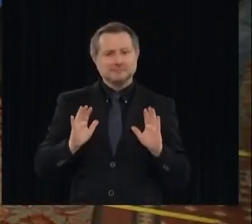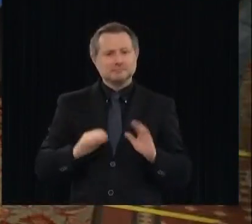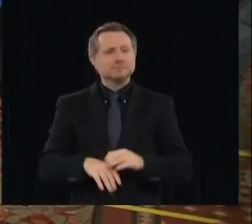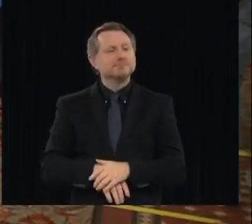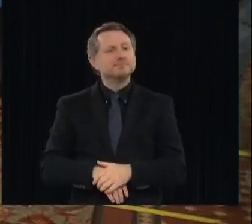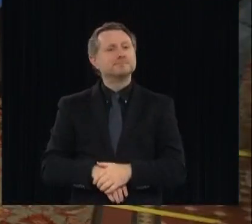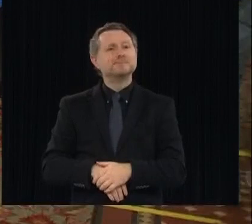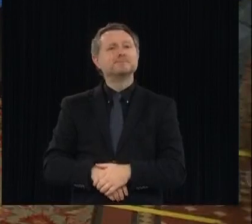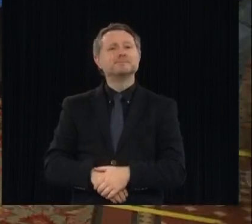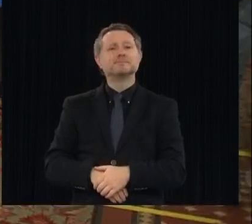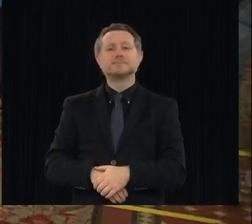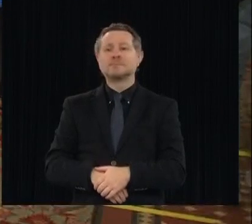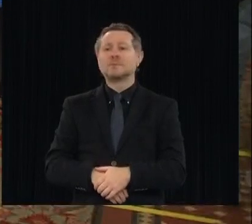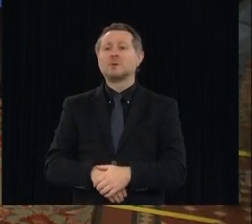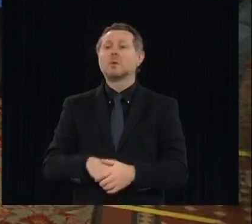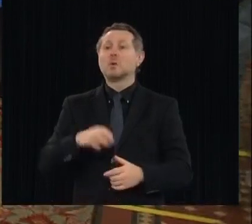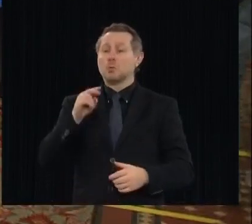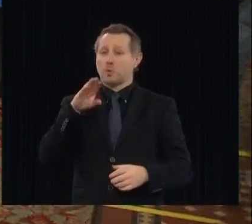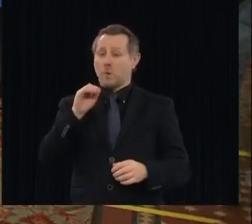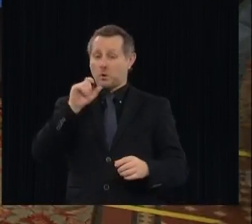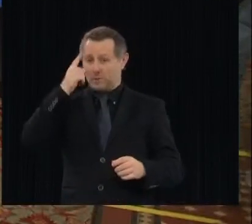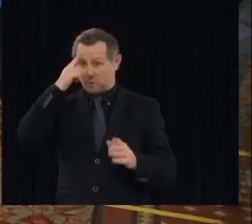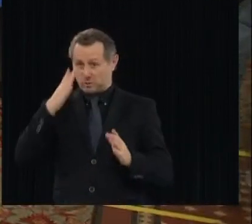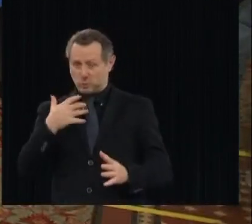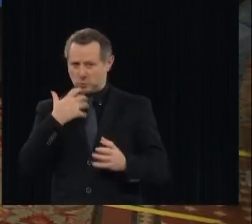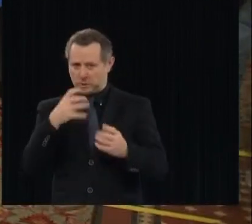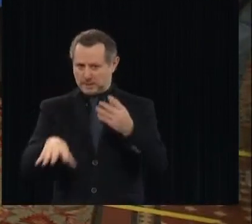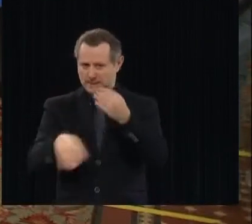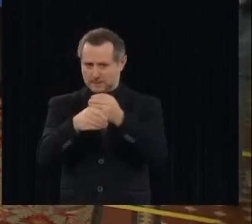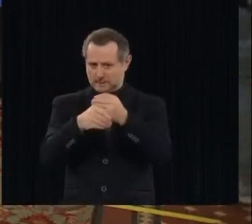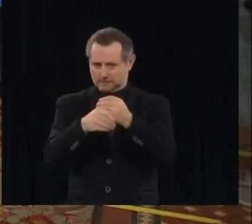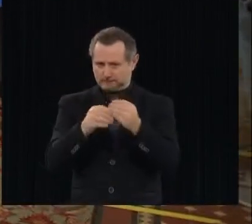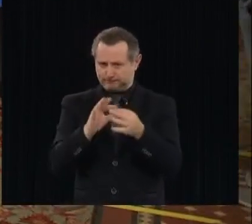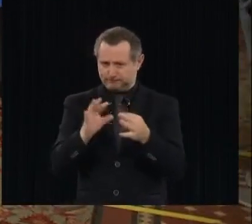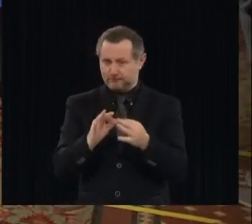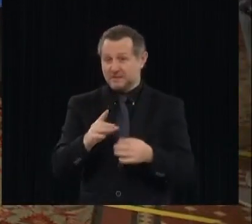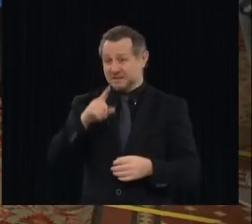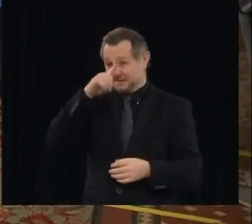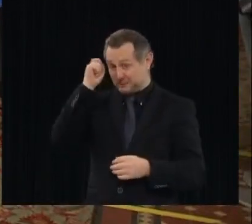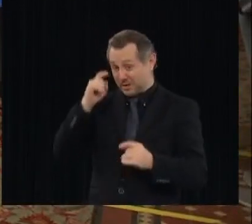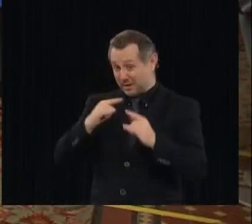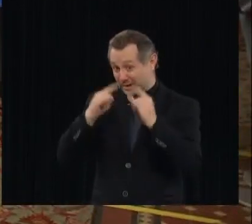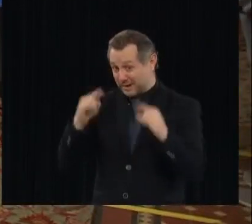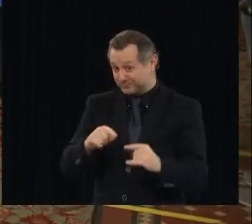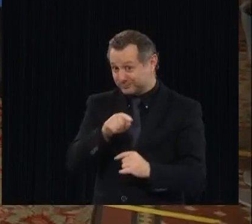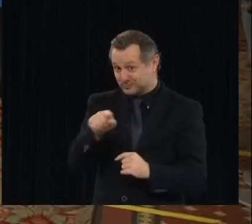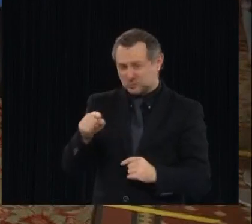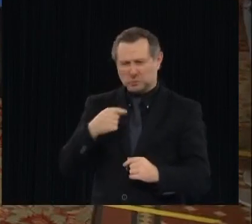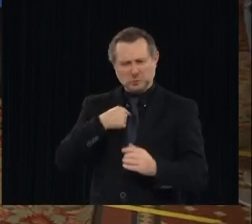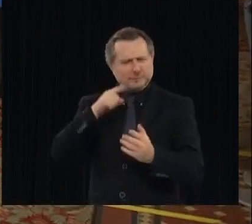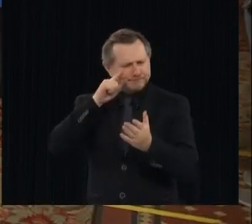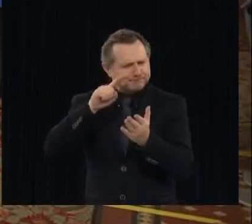WAY IN TIME BEFORE THAT RIGHT NOW THE PUBLIC HEALTH CONCERN IS